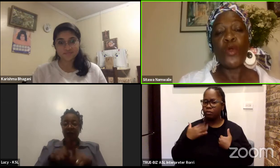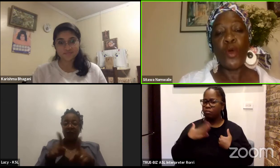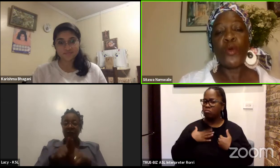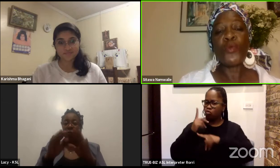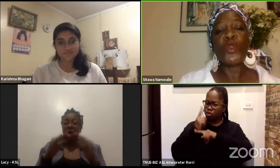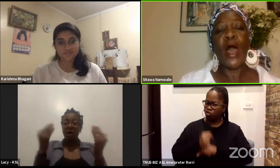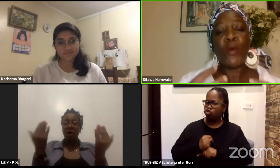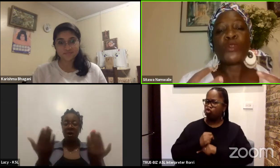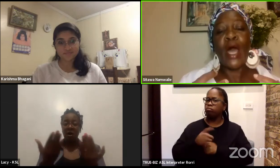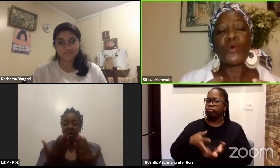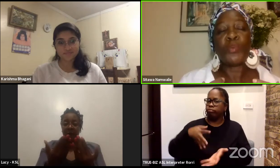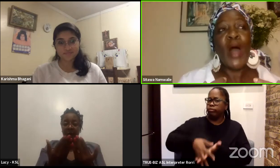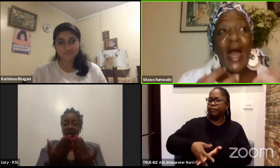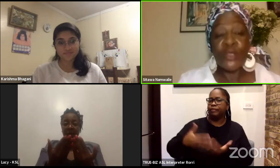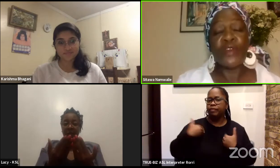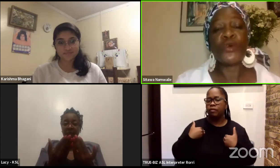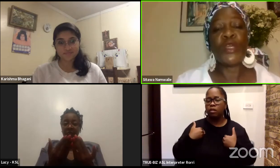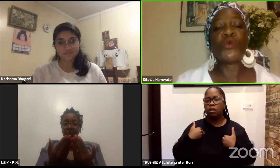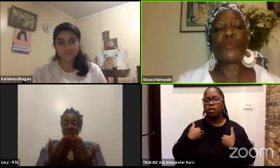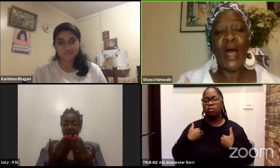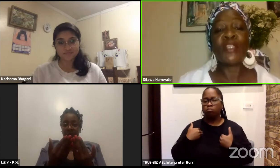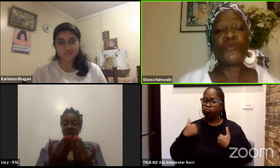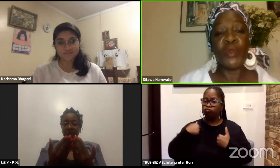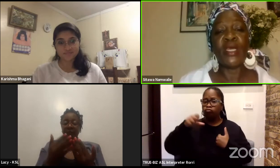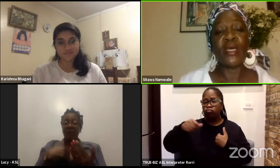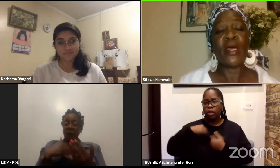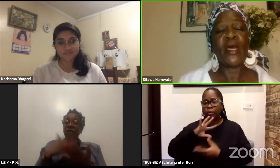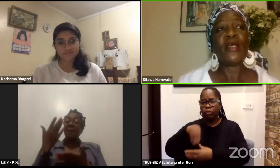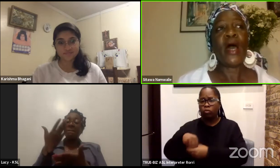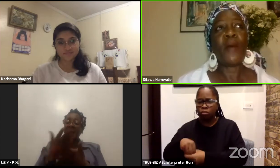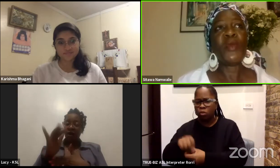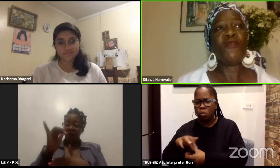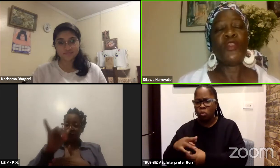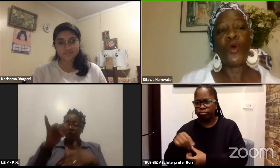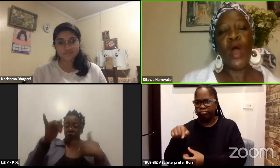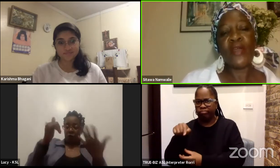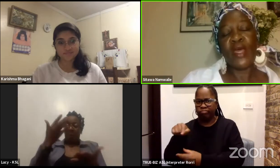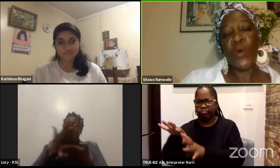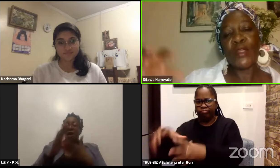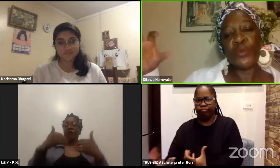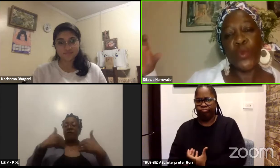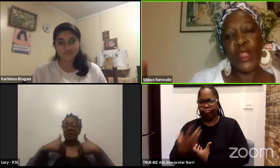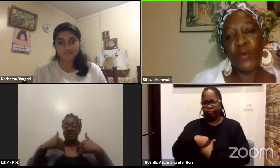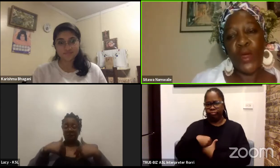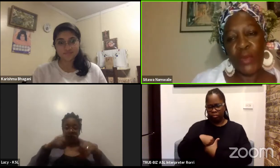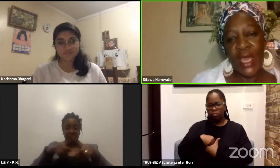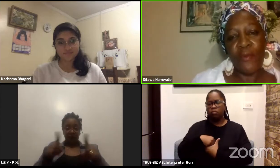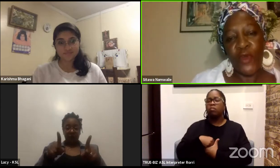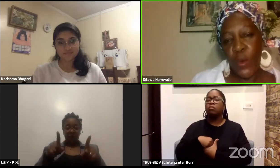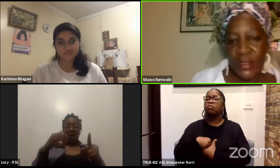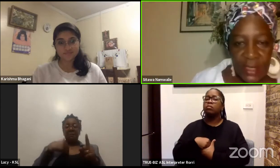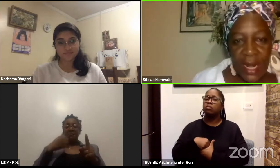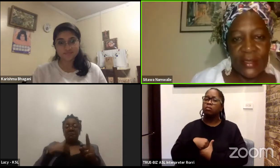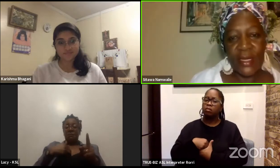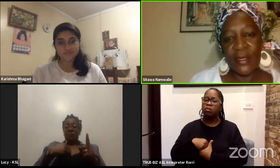or I was part of it or it was part of me, even though we then went became very westernized